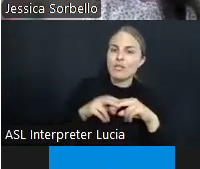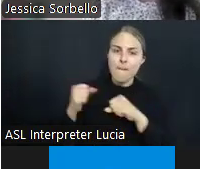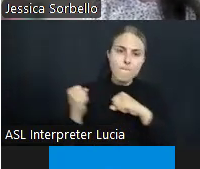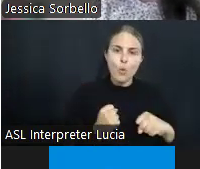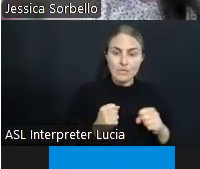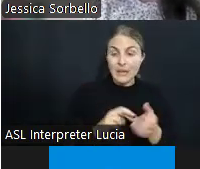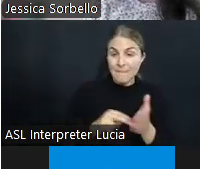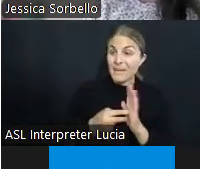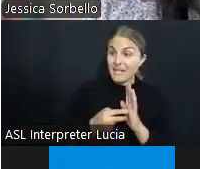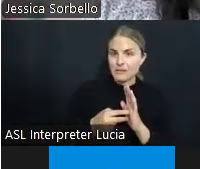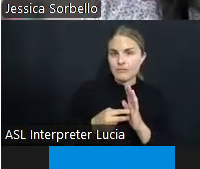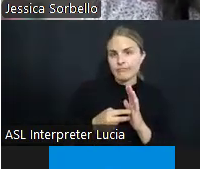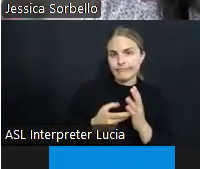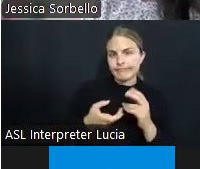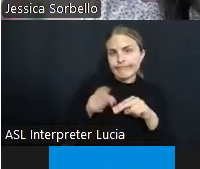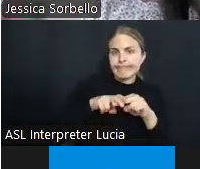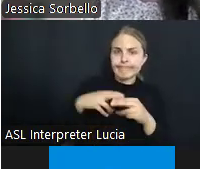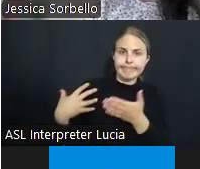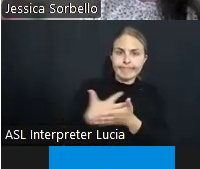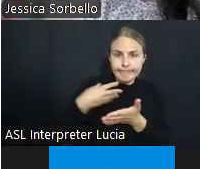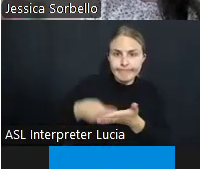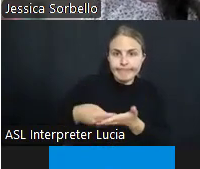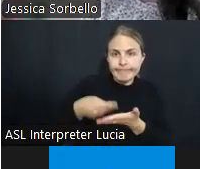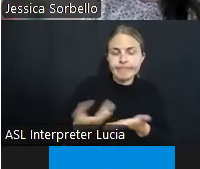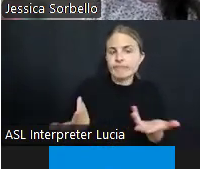that is being laced. That is why these conversations are so